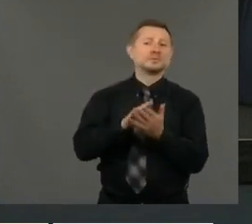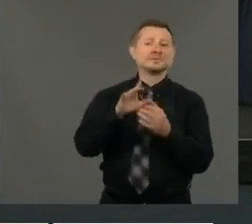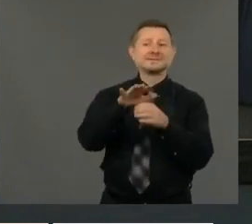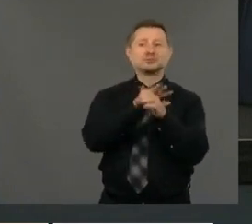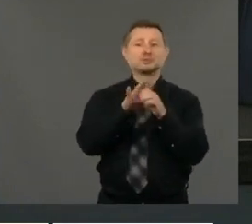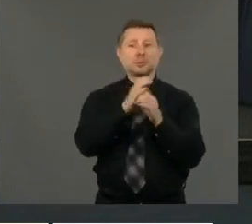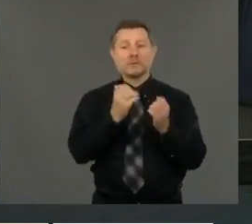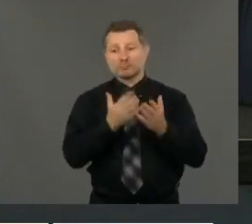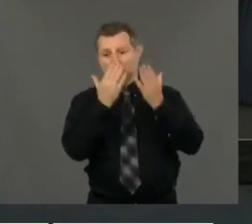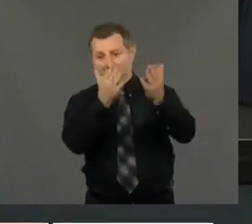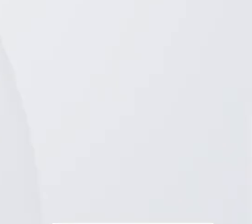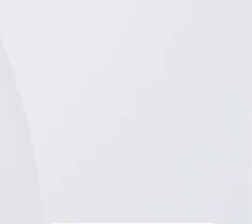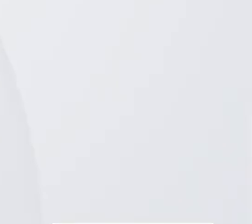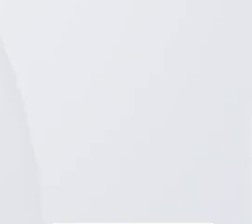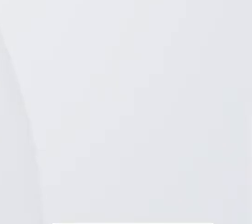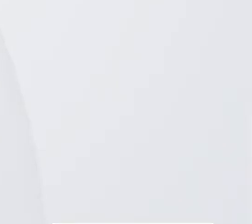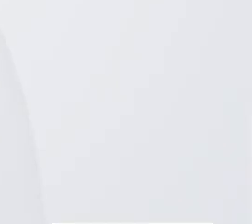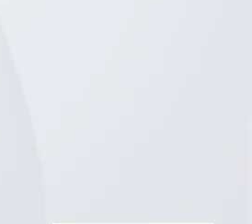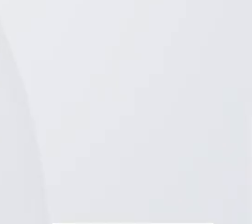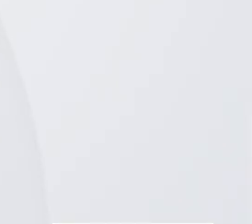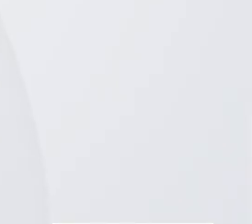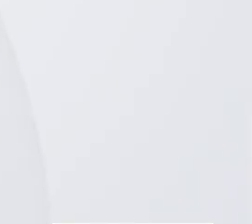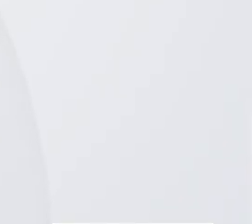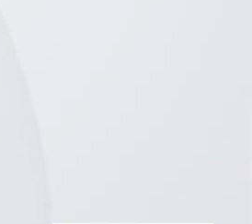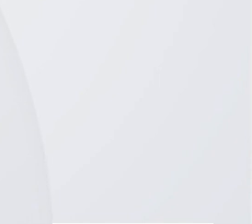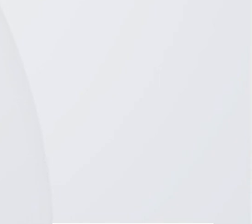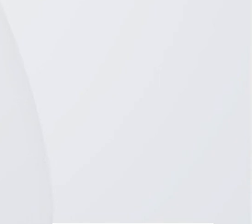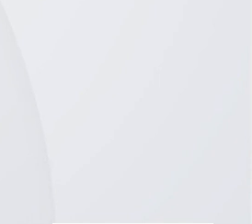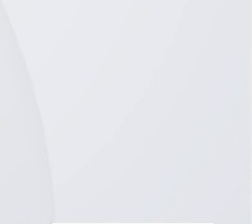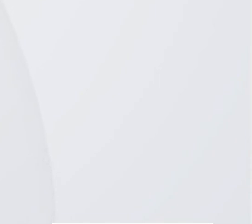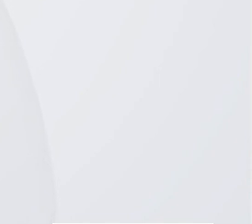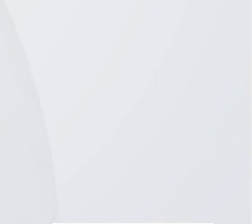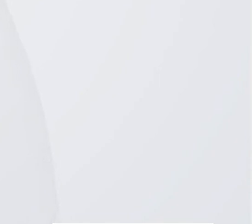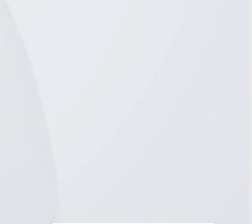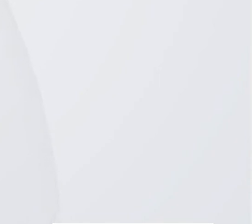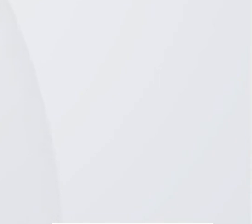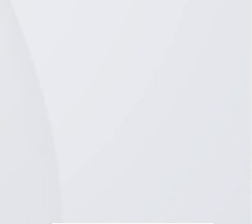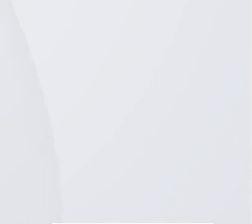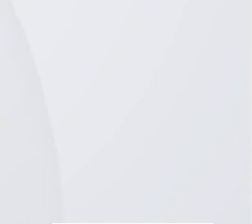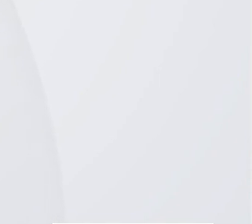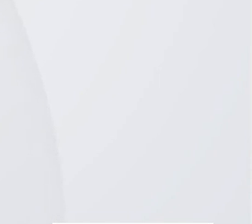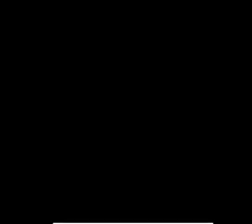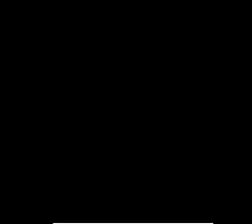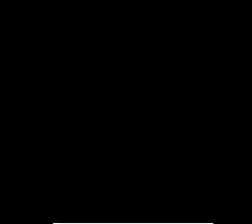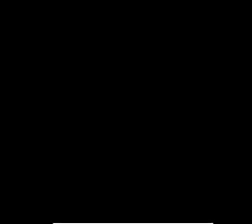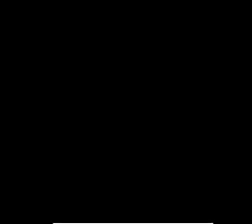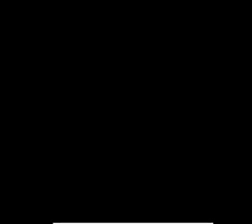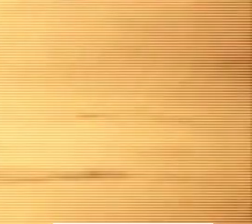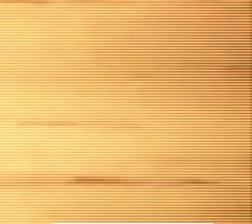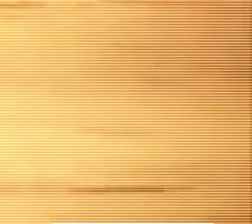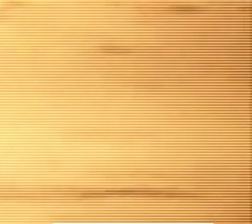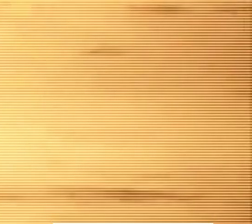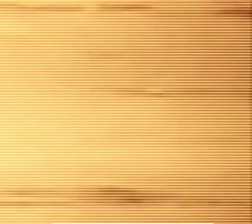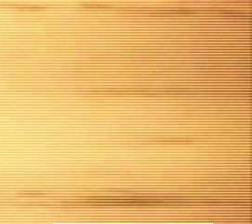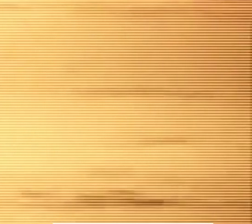MUCH.